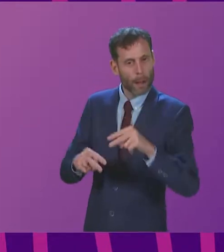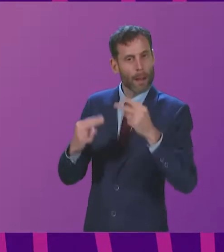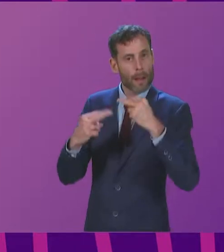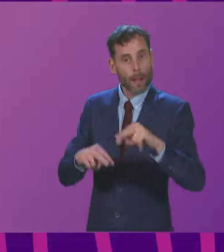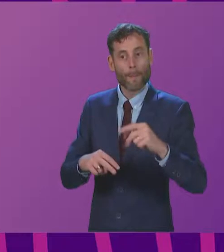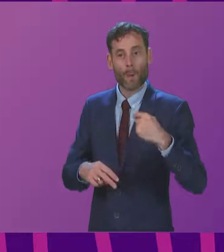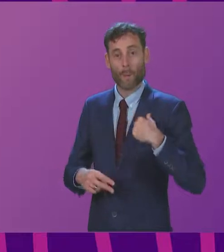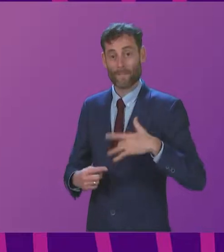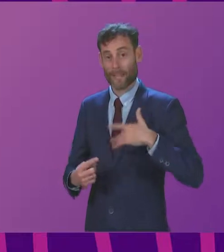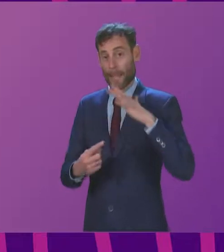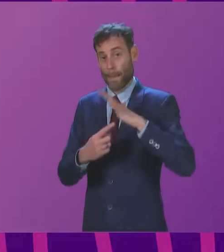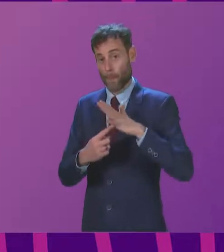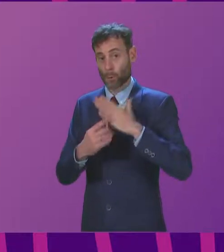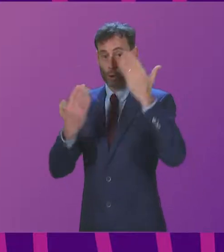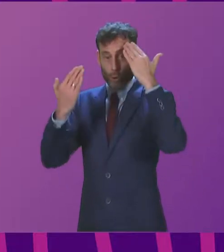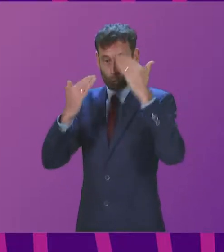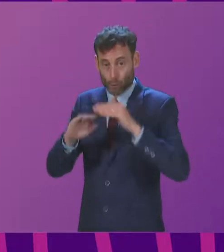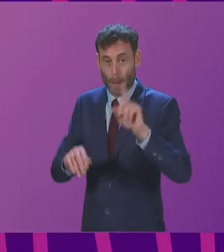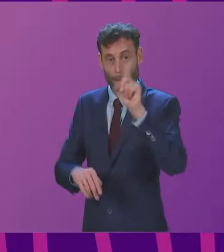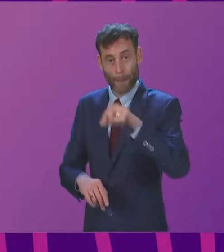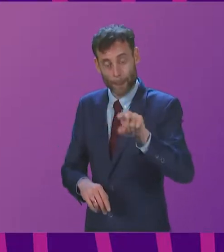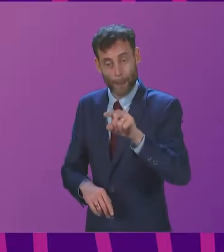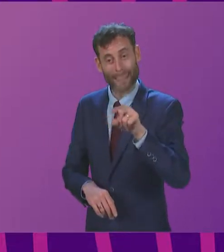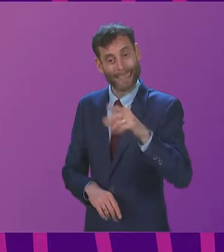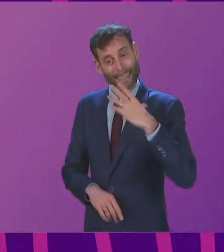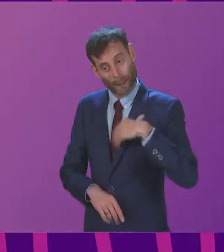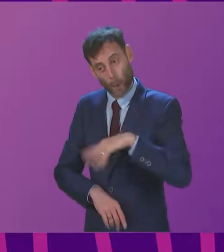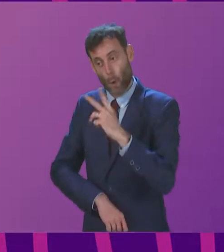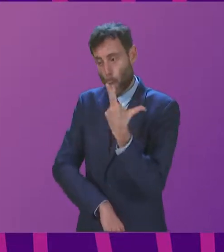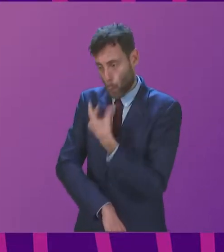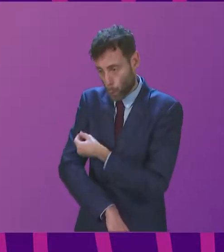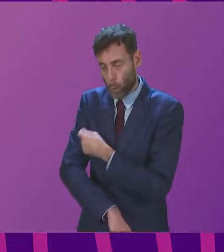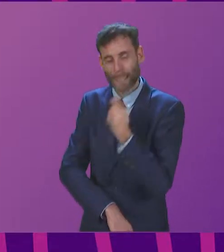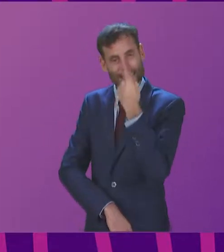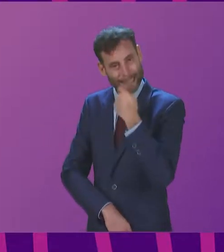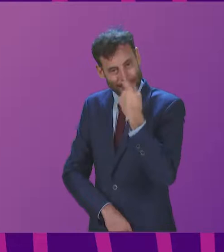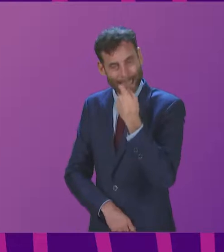vaccinated and tested ahead of socialising in any setting—including homes and shopping centres,